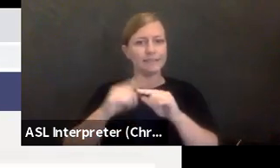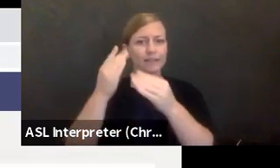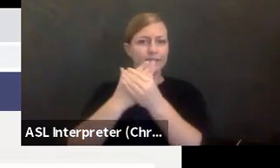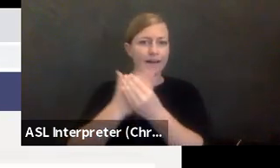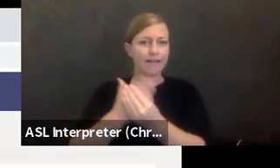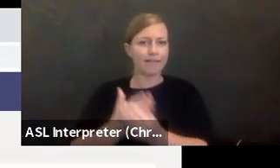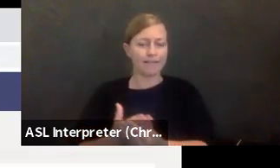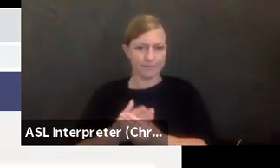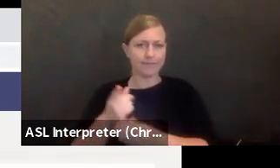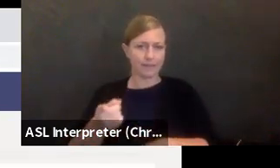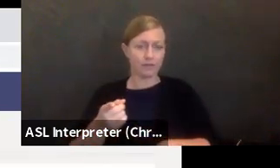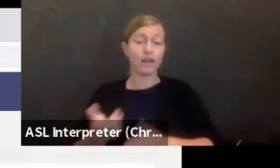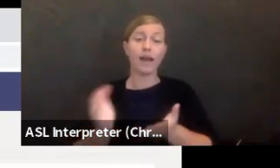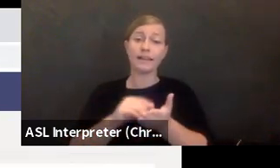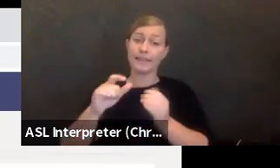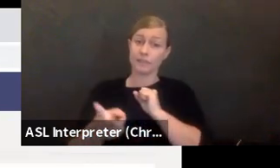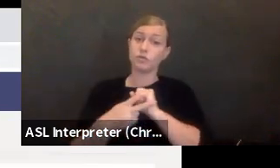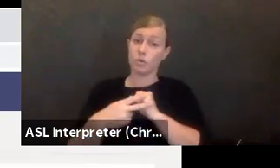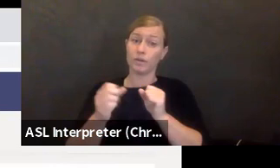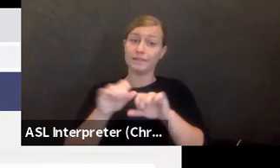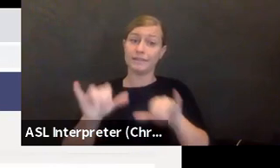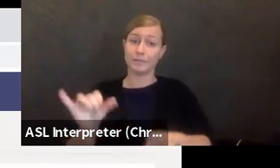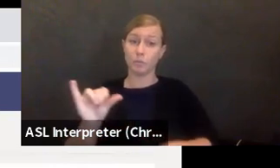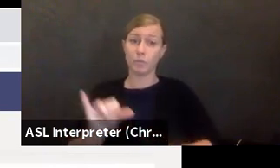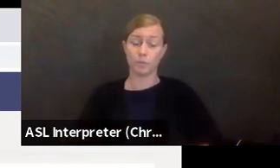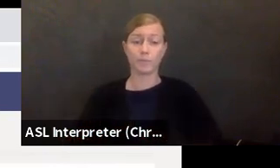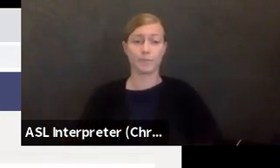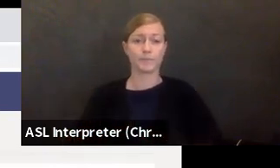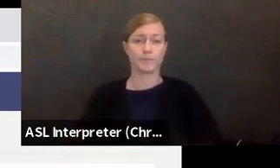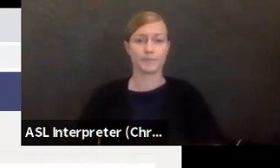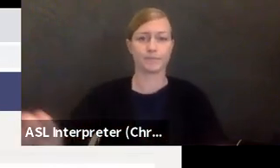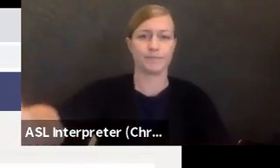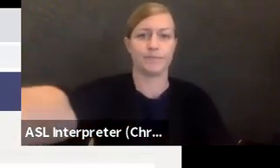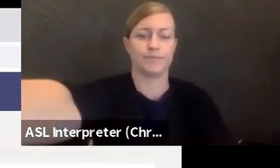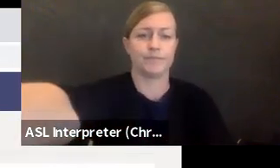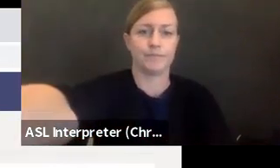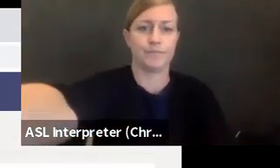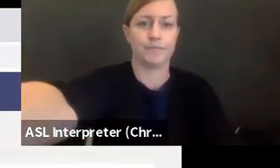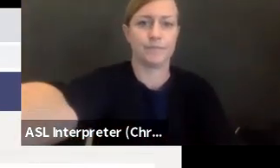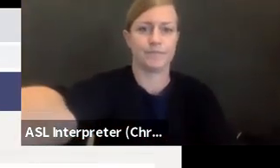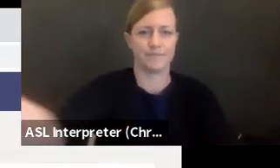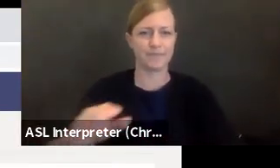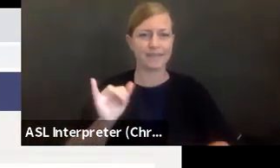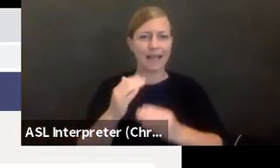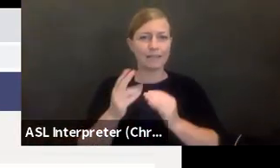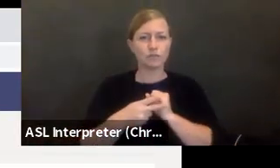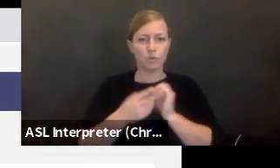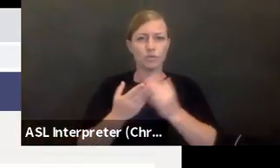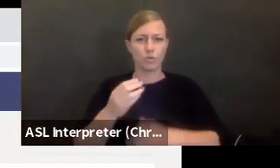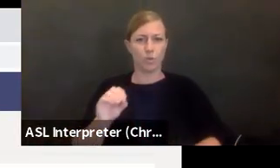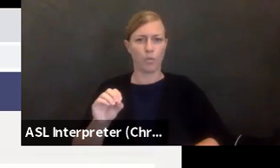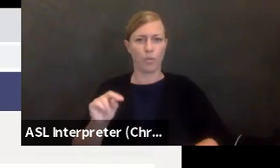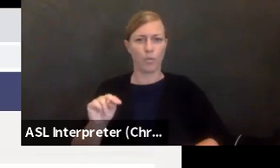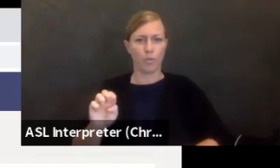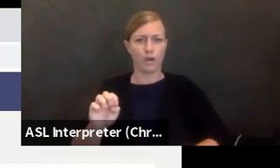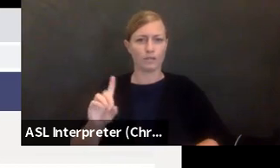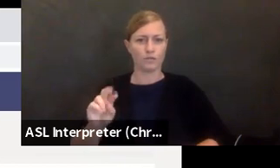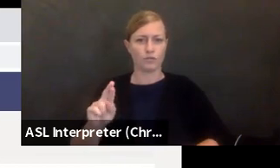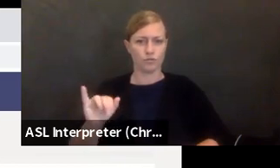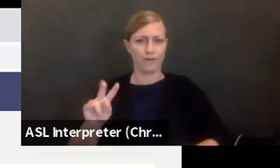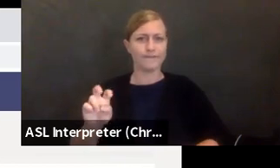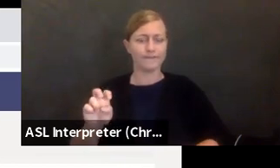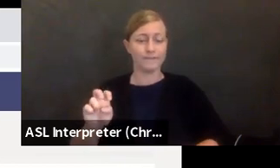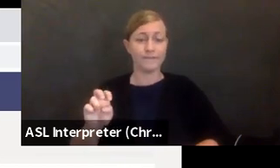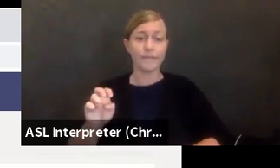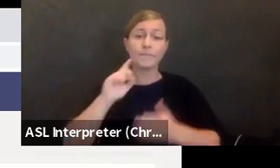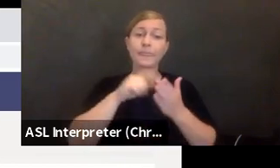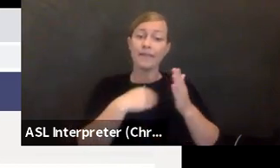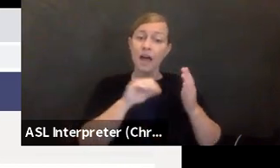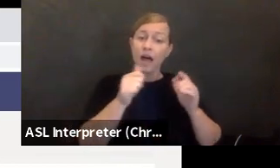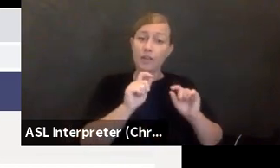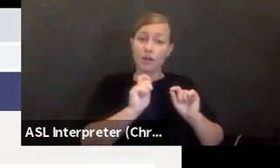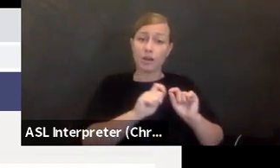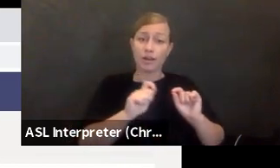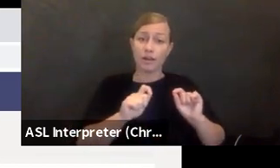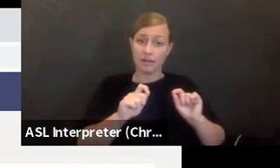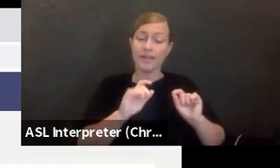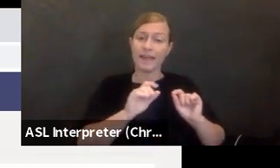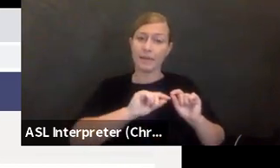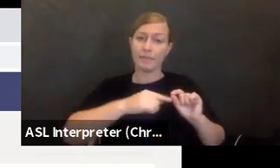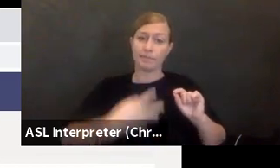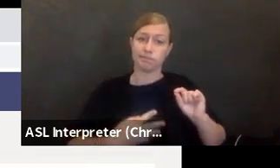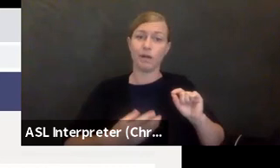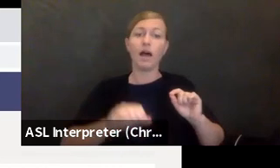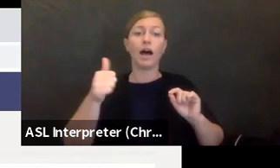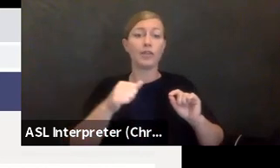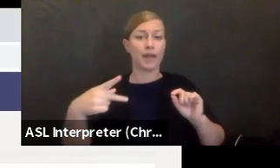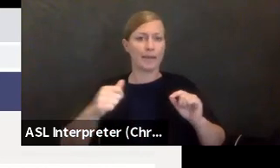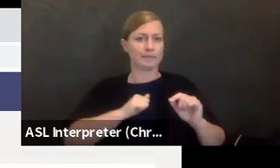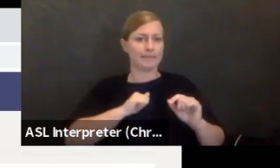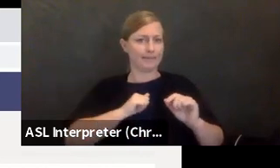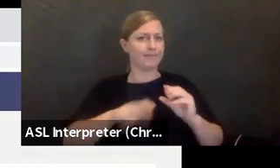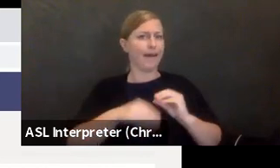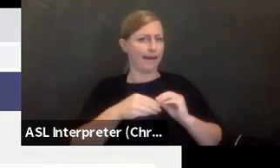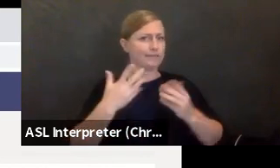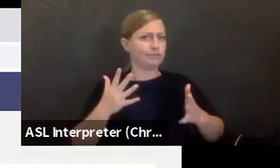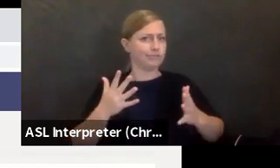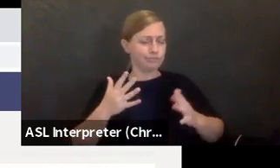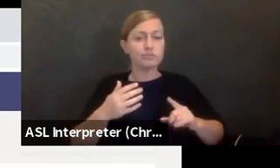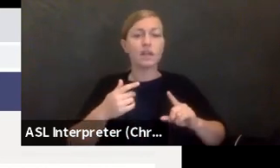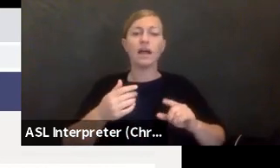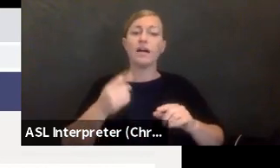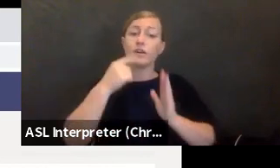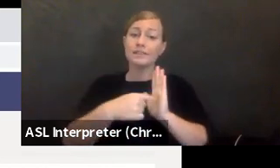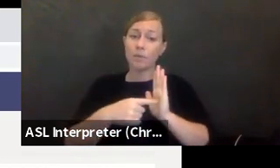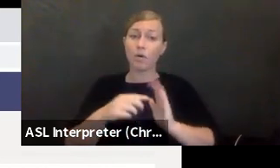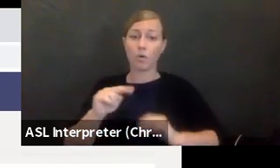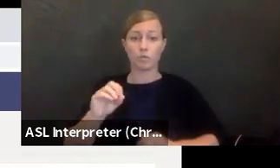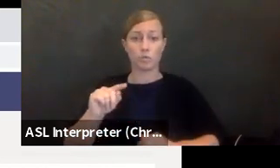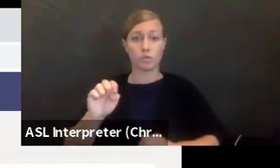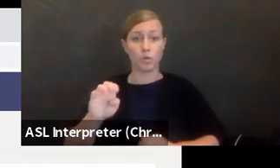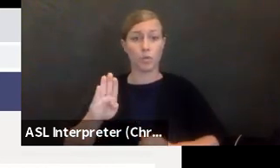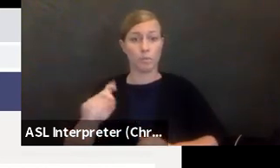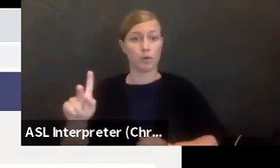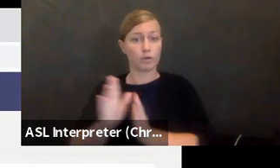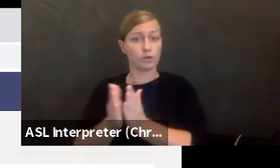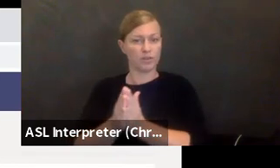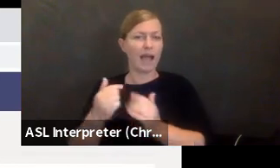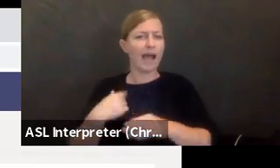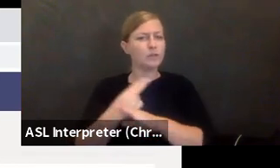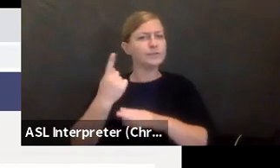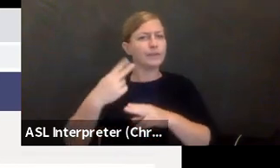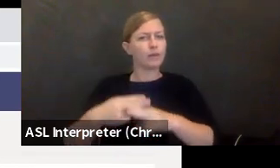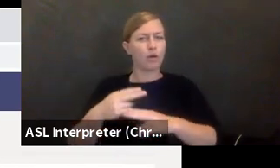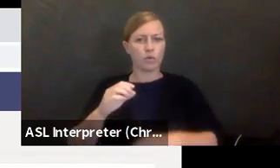Calls, where you can do virtual call using a Microsoft system.